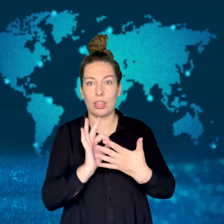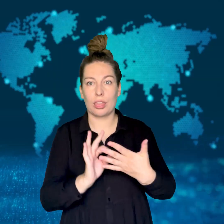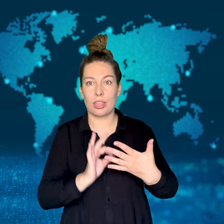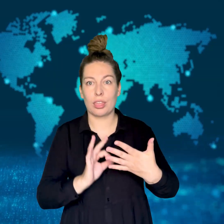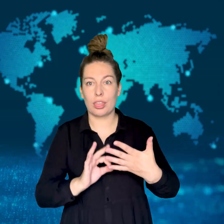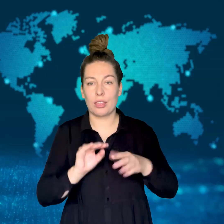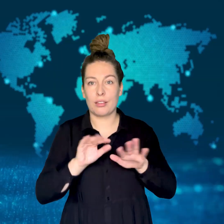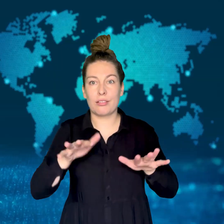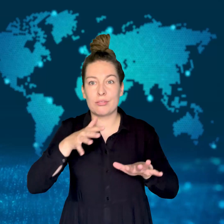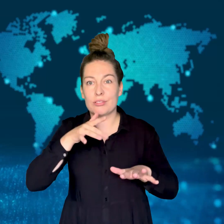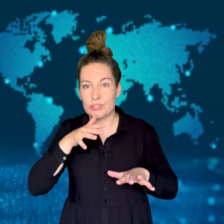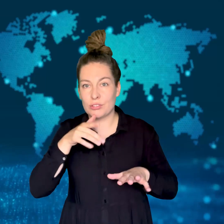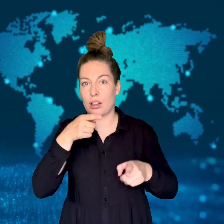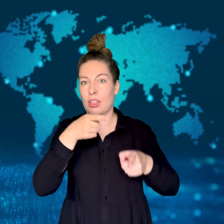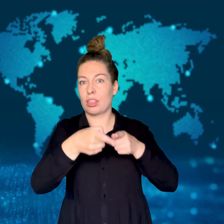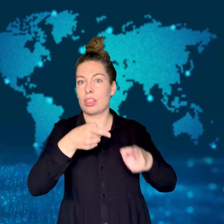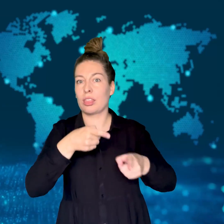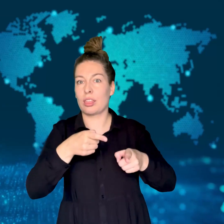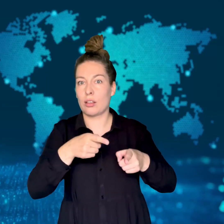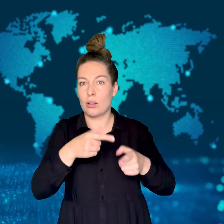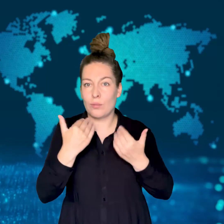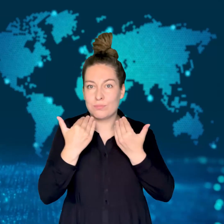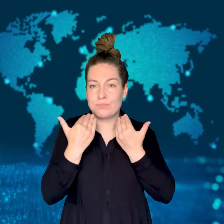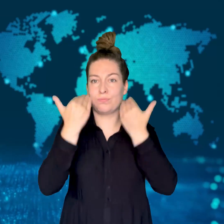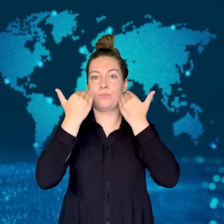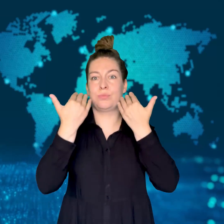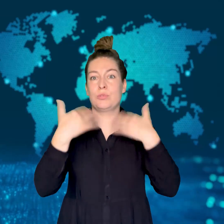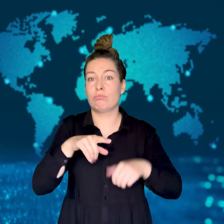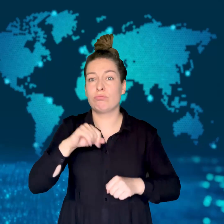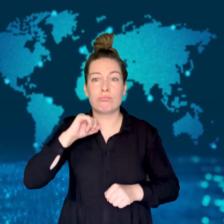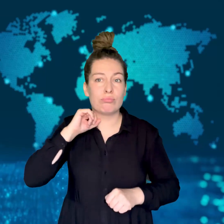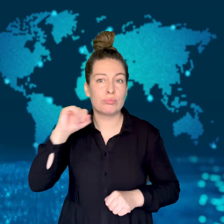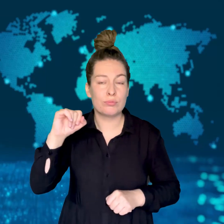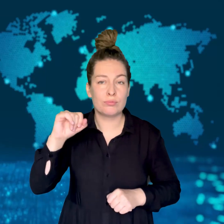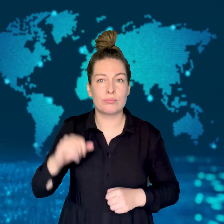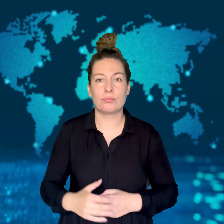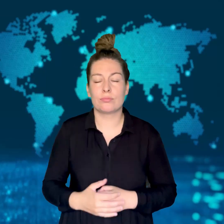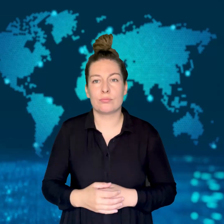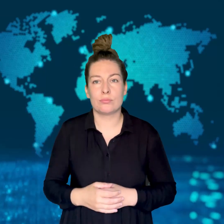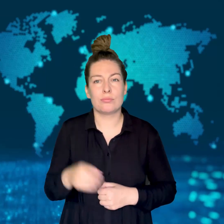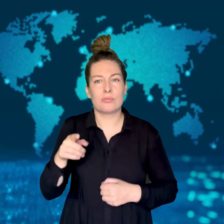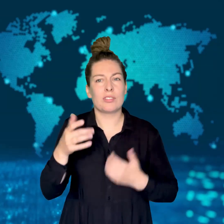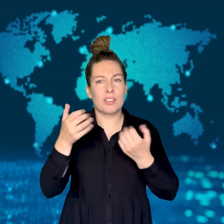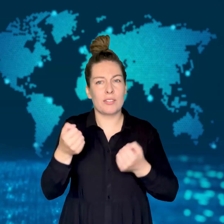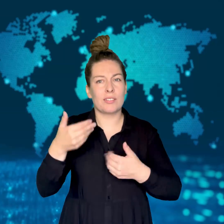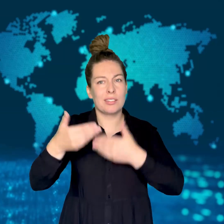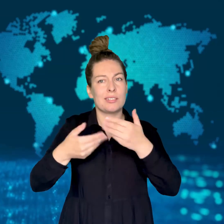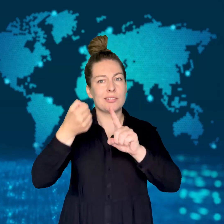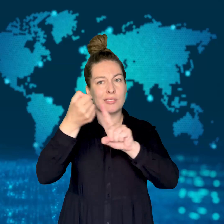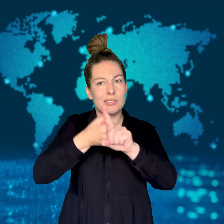There continue to be calls for companies to have policies to